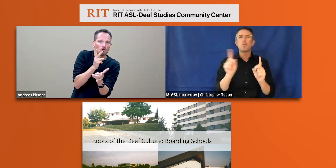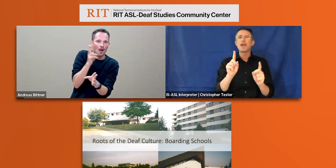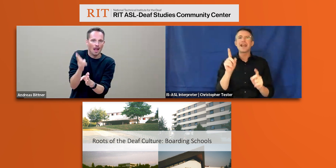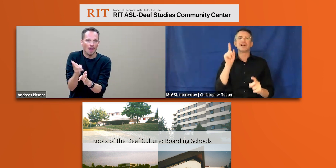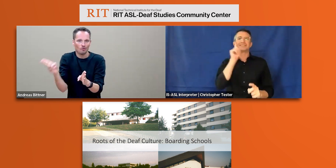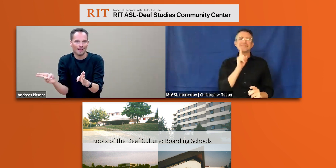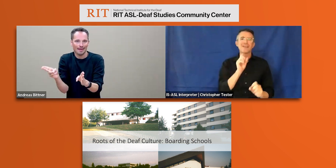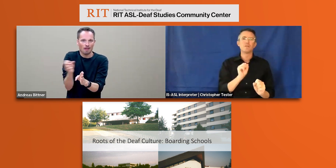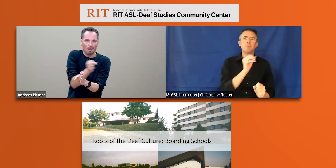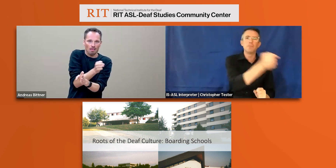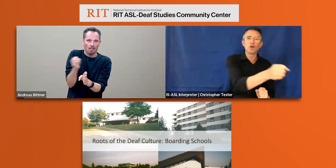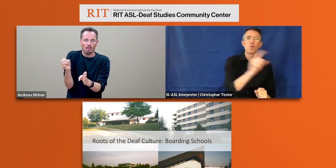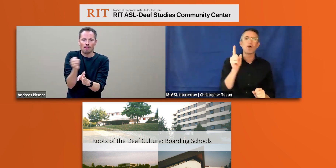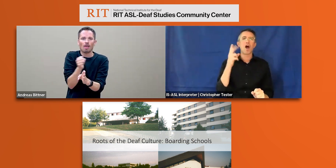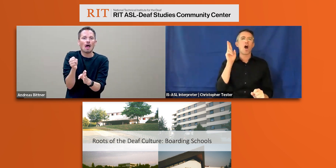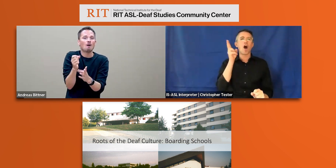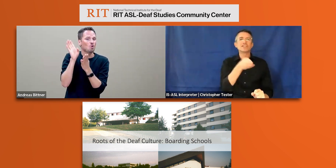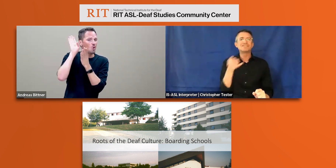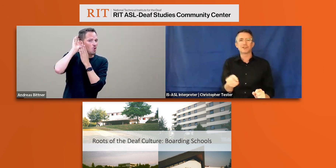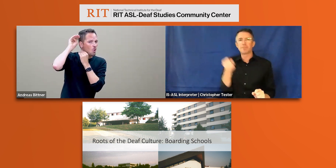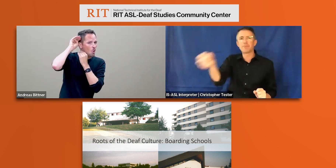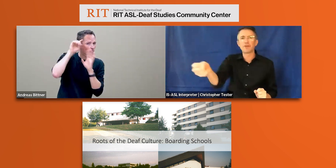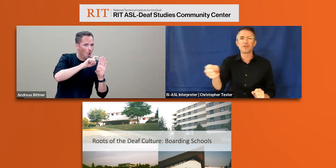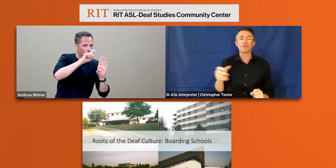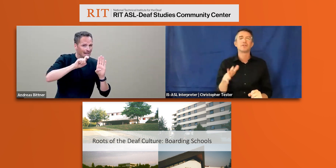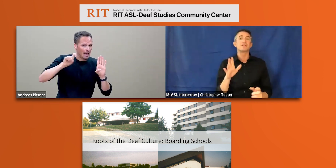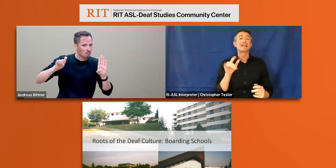I started attending school there.